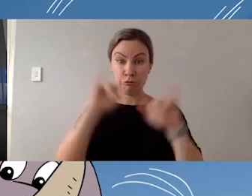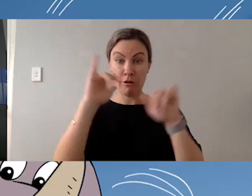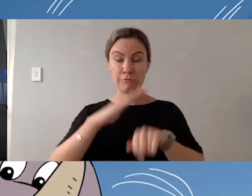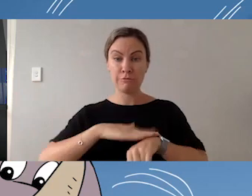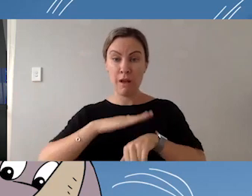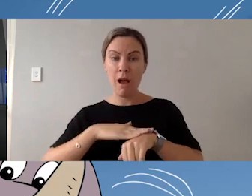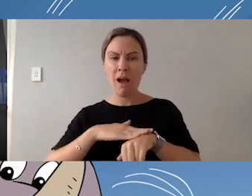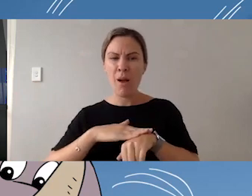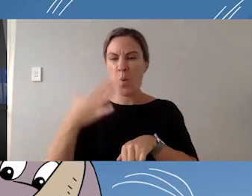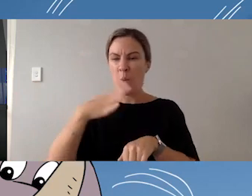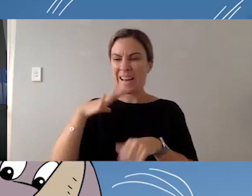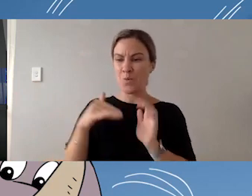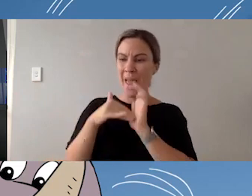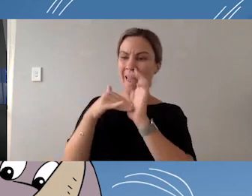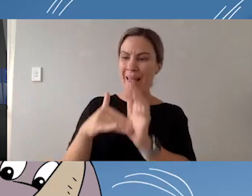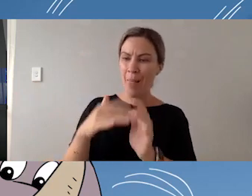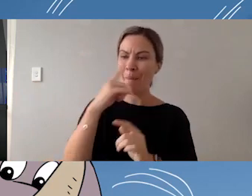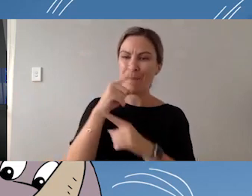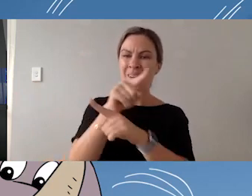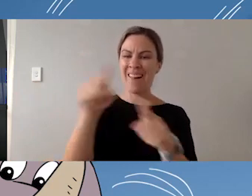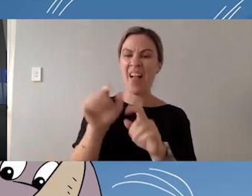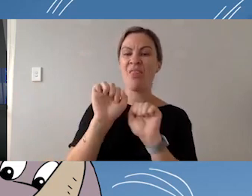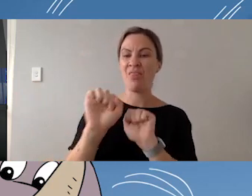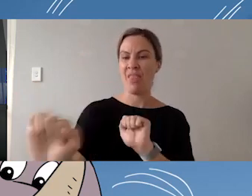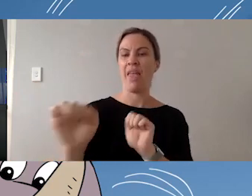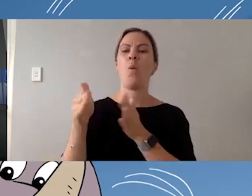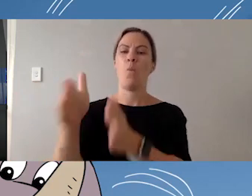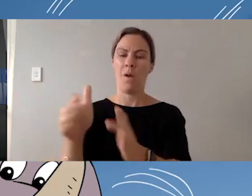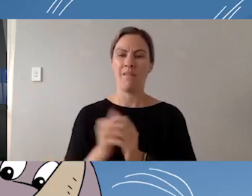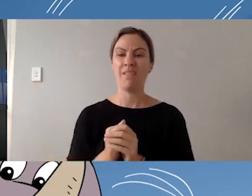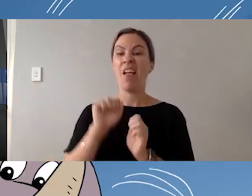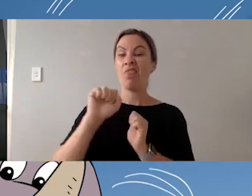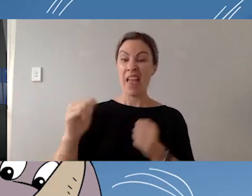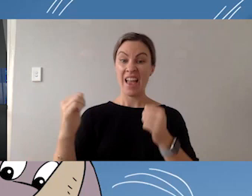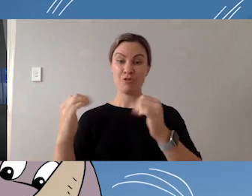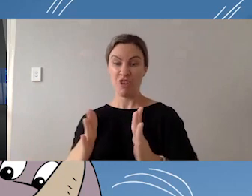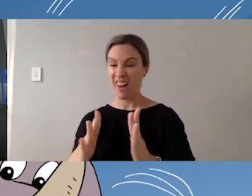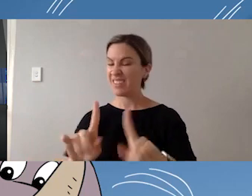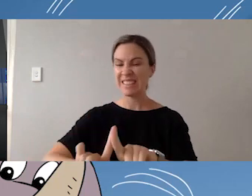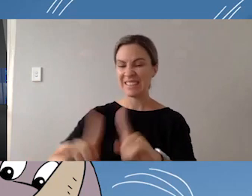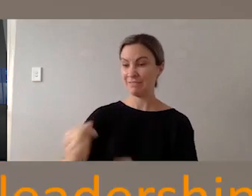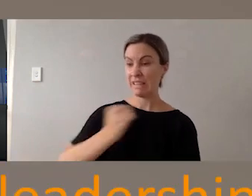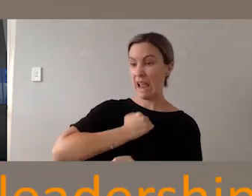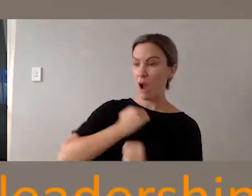way to get through this challenge. Help people find their way to survive. And it's not going to be the same for everyone. You see, one